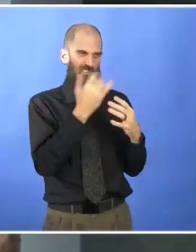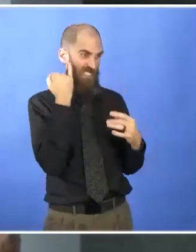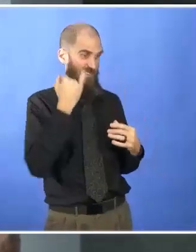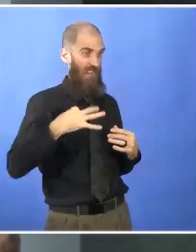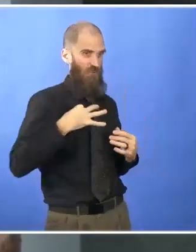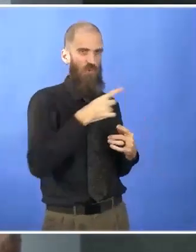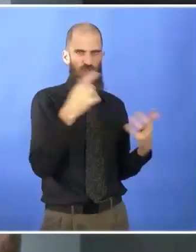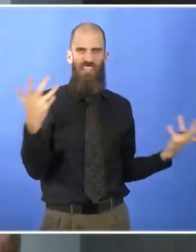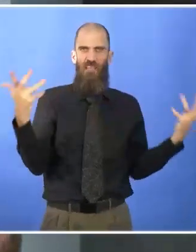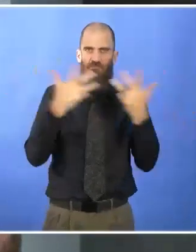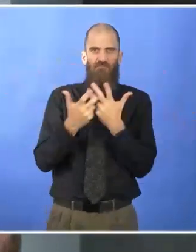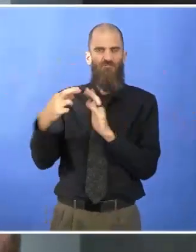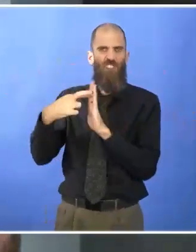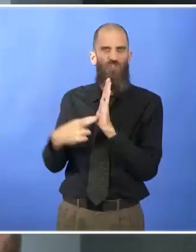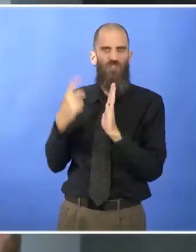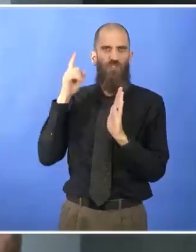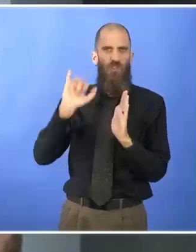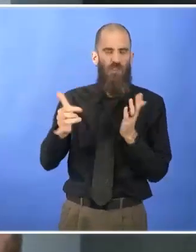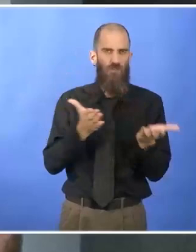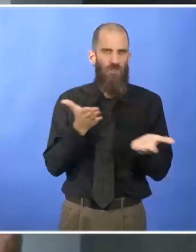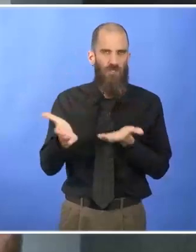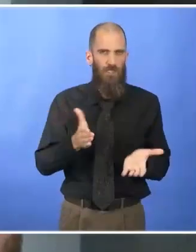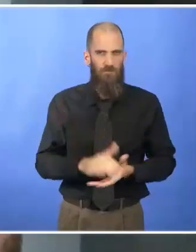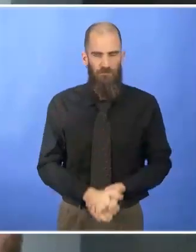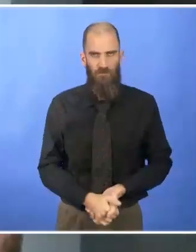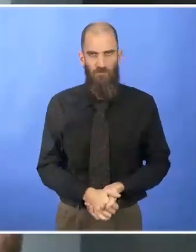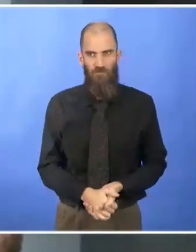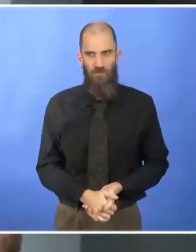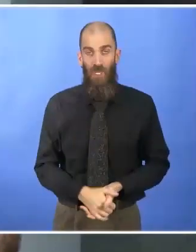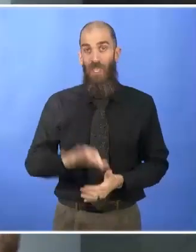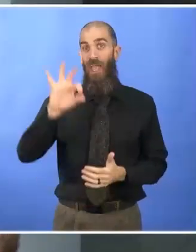FURTHER NOTICE SEEKS COMMENT ON WHETHER TO AMEND RULES TO ALLOW